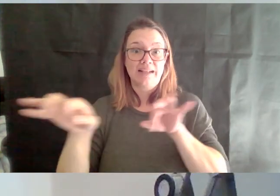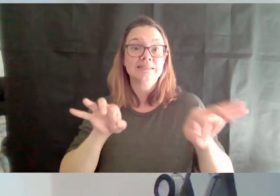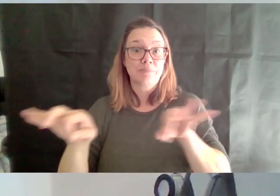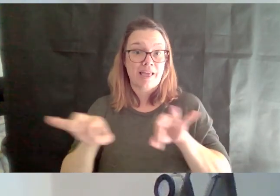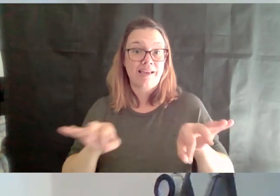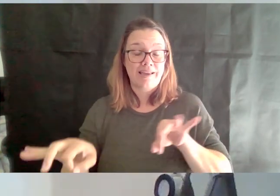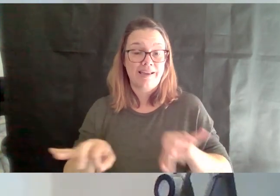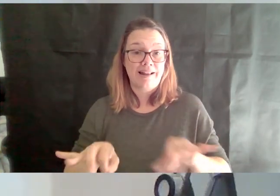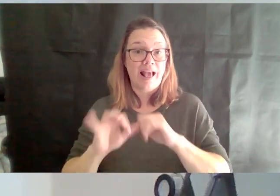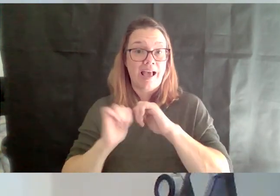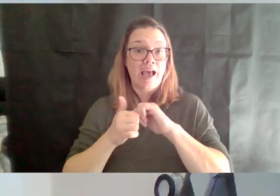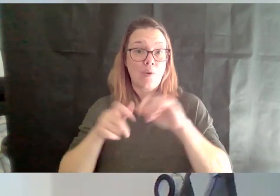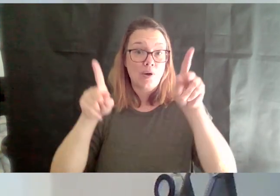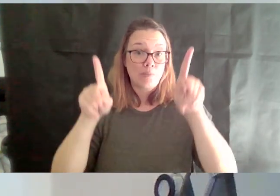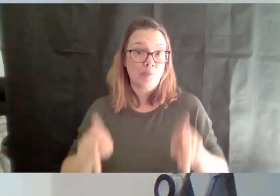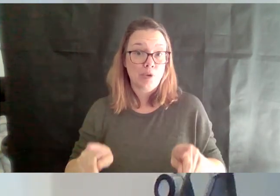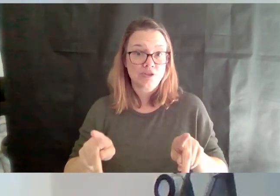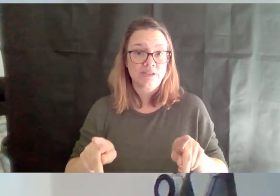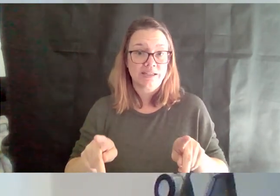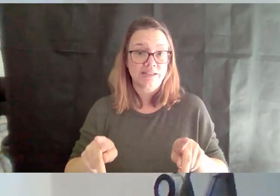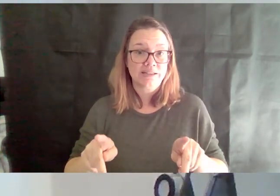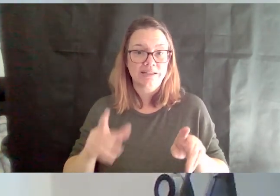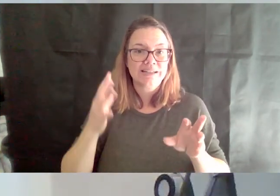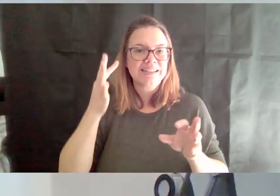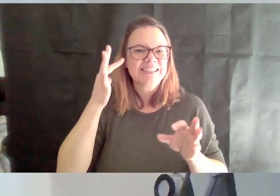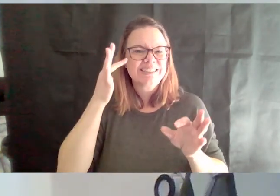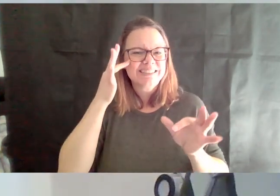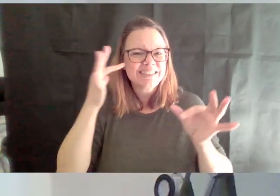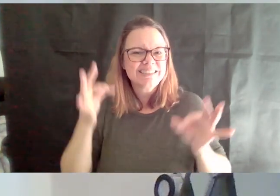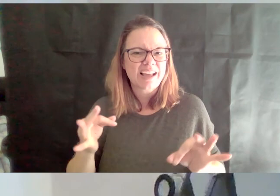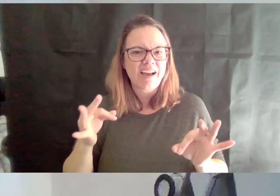on how a person decides having a payee would benefit their well-being?